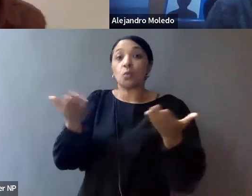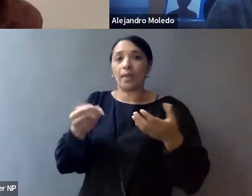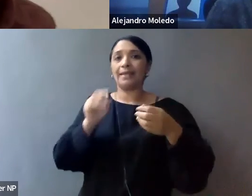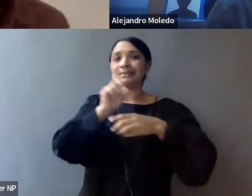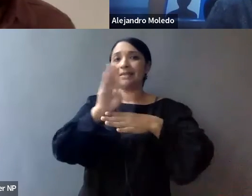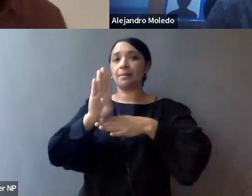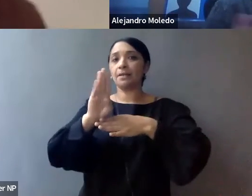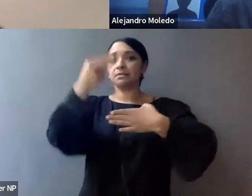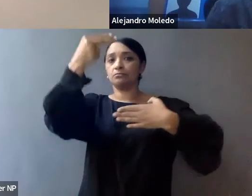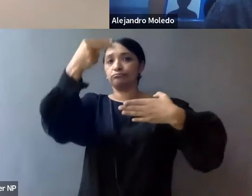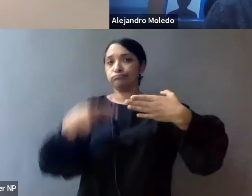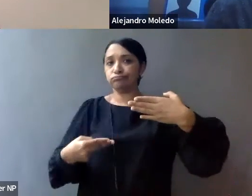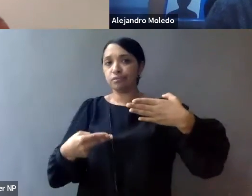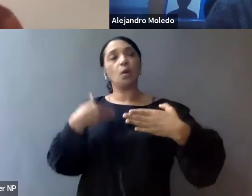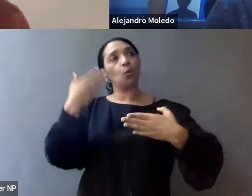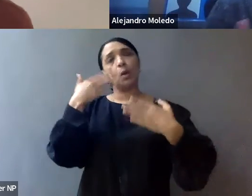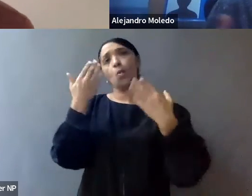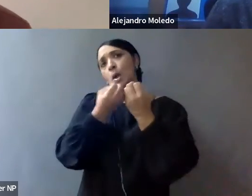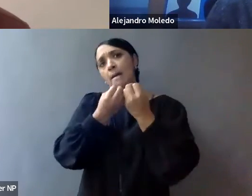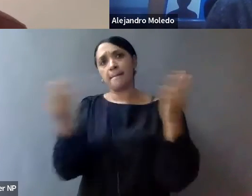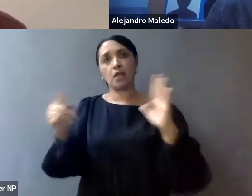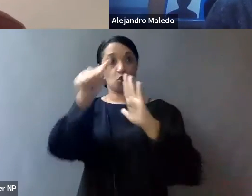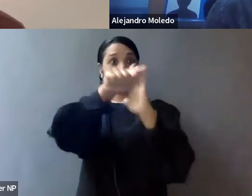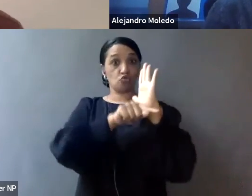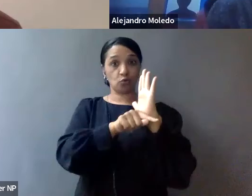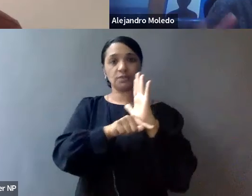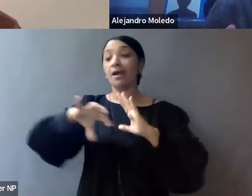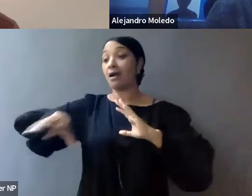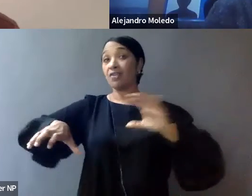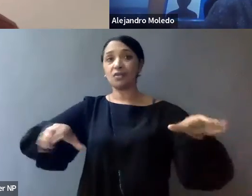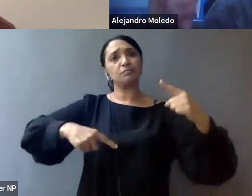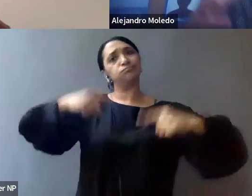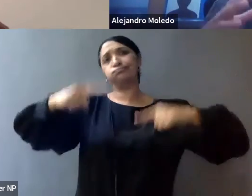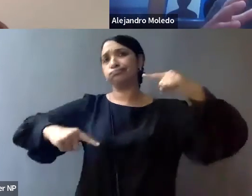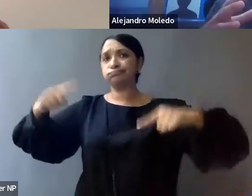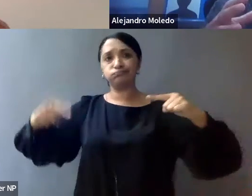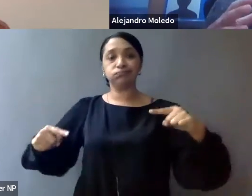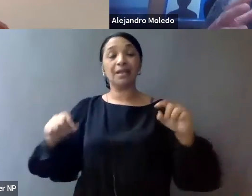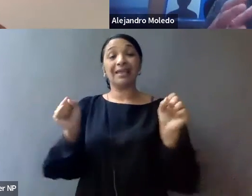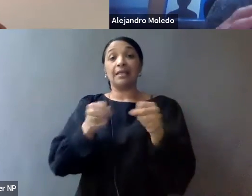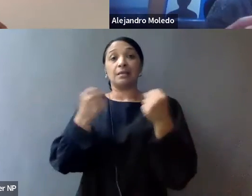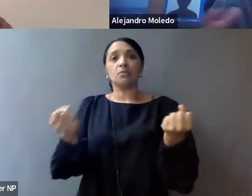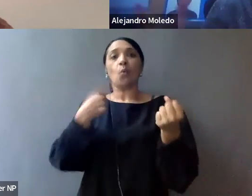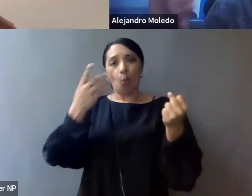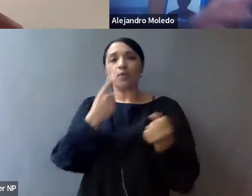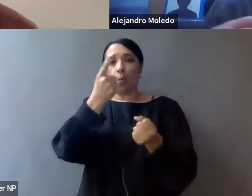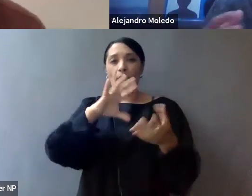We know there are many rules and they differ from city to city. Having them all in a database or a portal